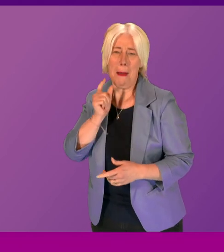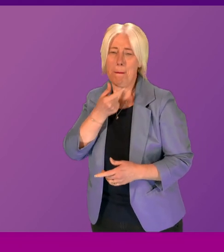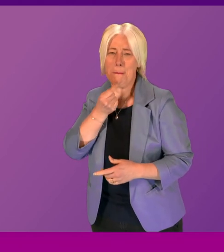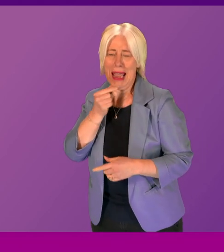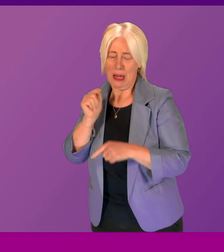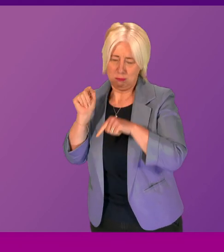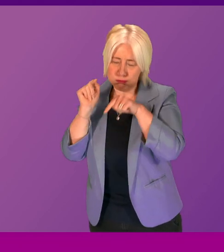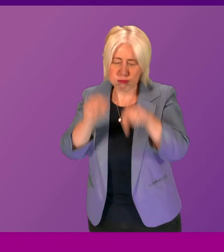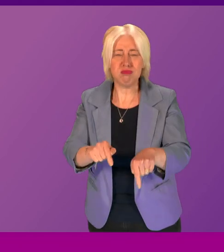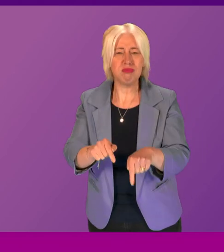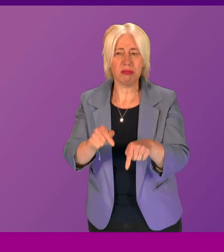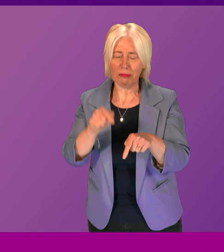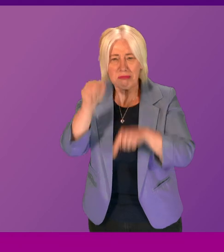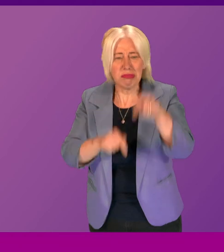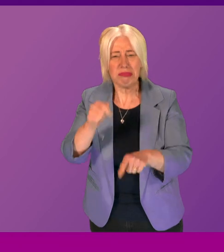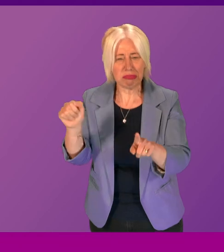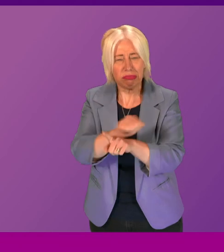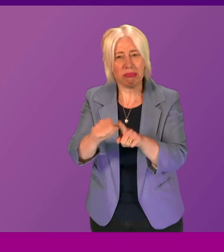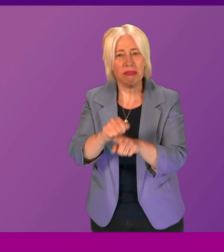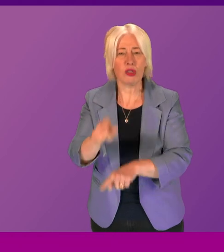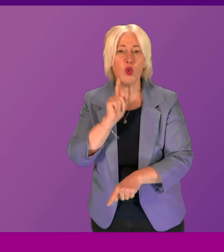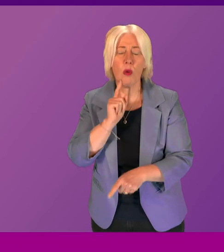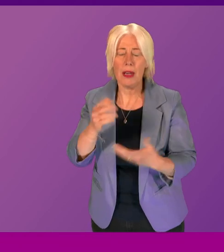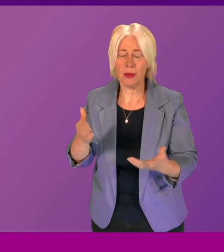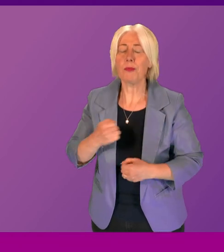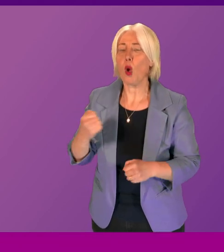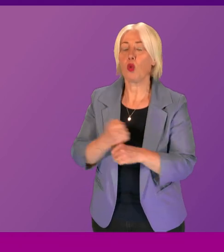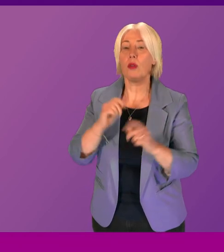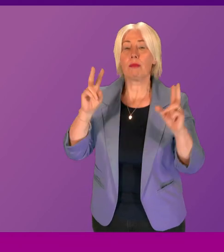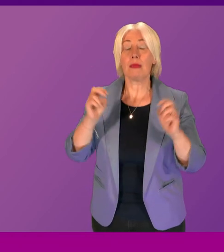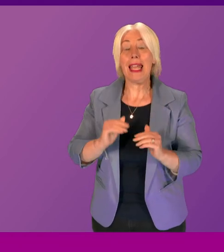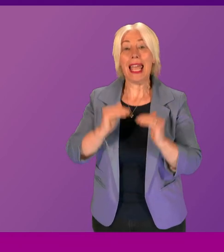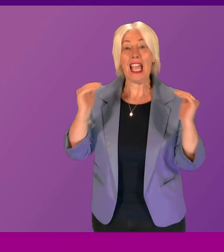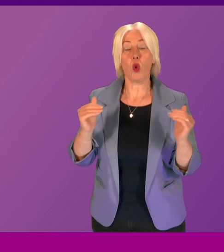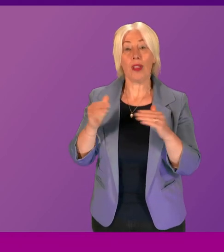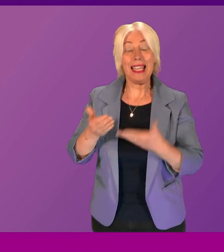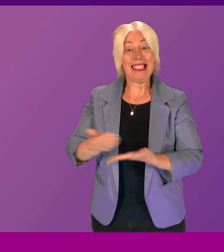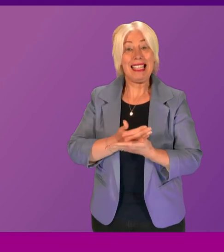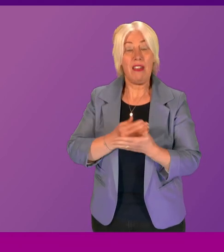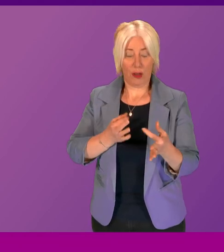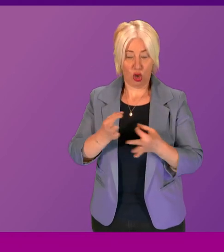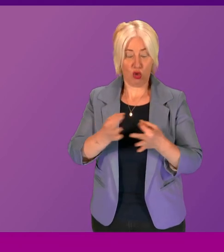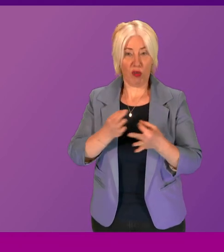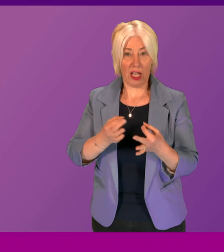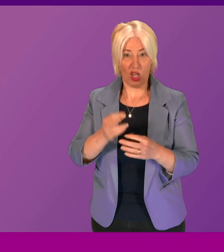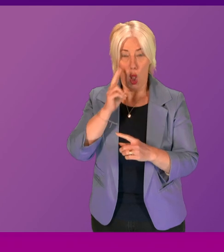violence against women. The Government is doing that through our equally safe strategy, which focuses on early intervention,